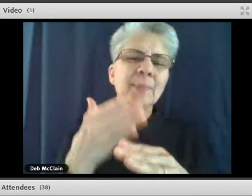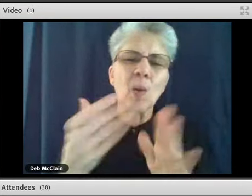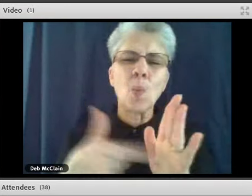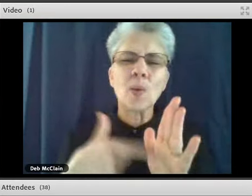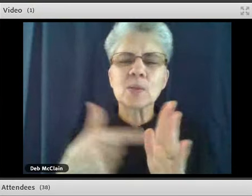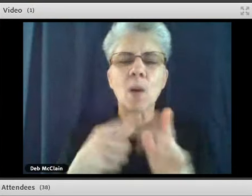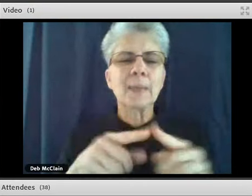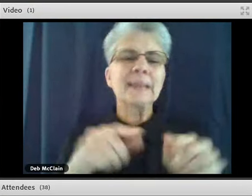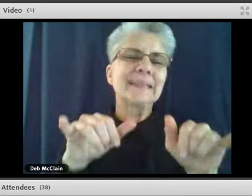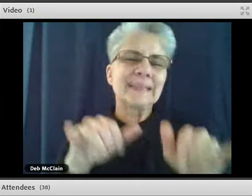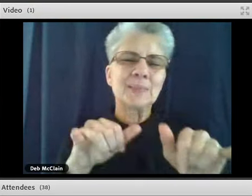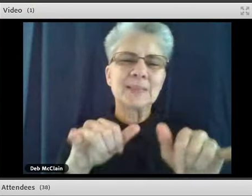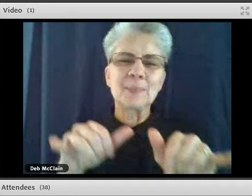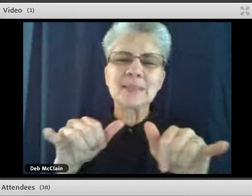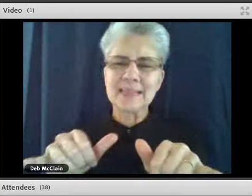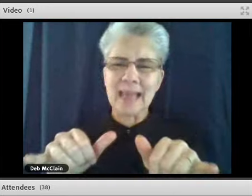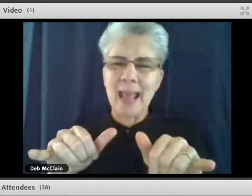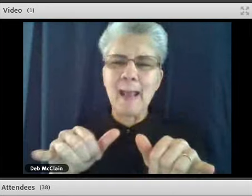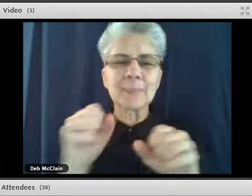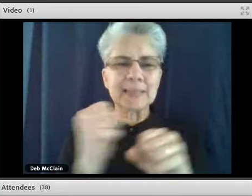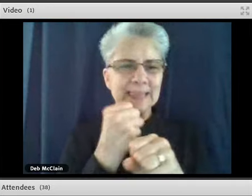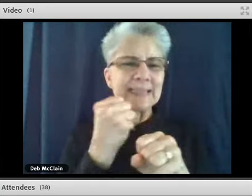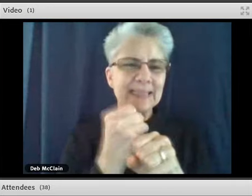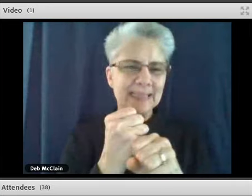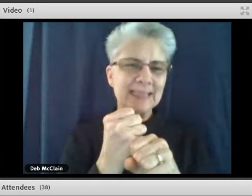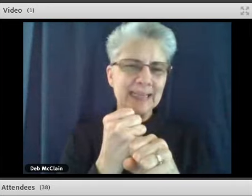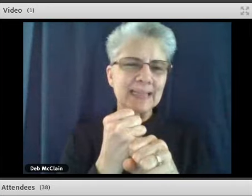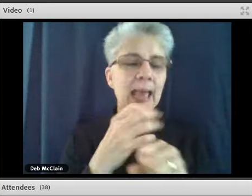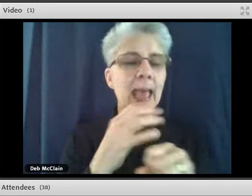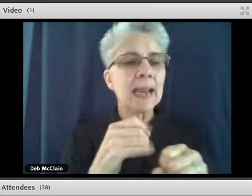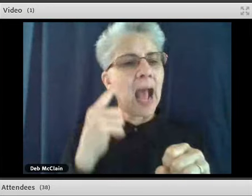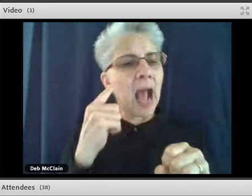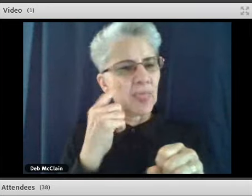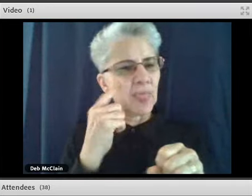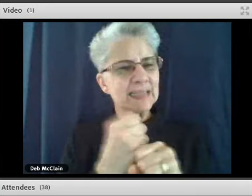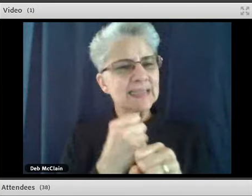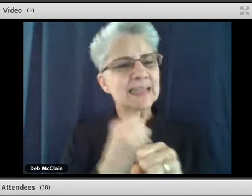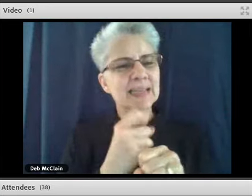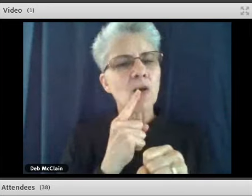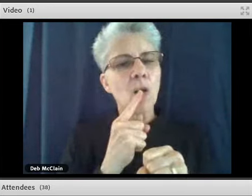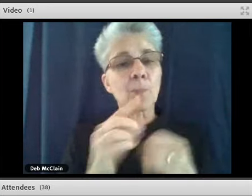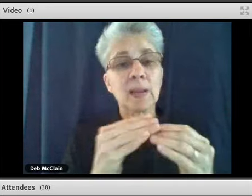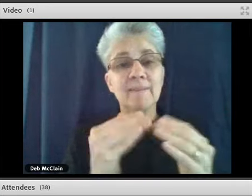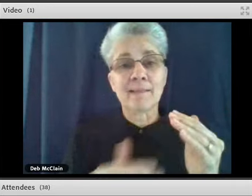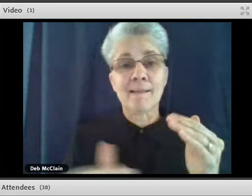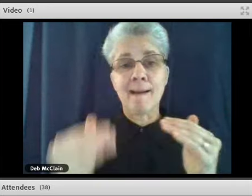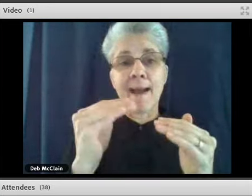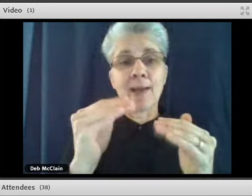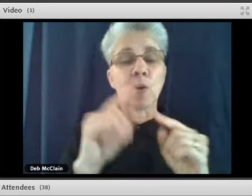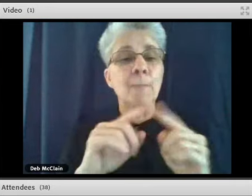but really, the same statistics track. And I think the statistics are probably even higher. But people are online.